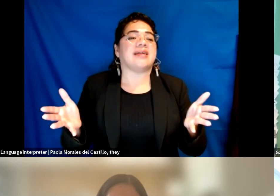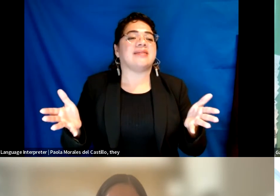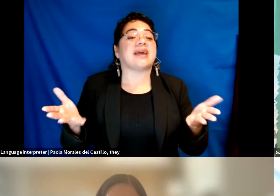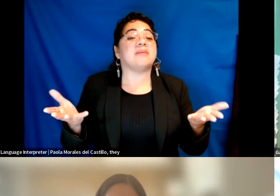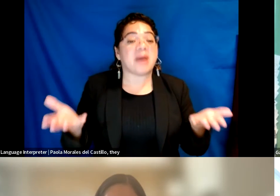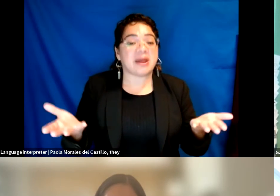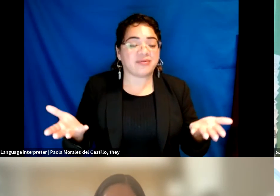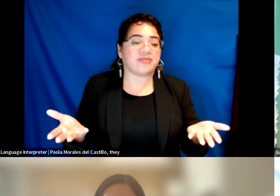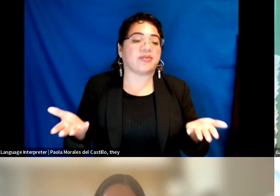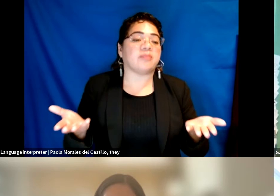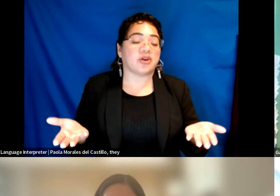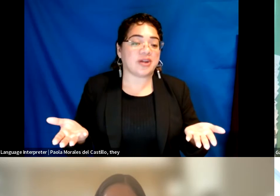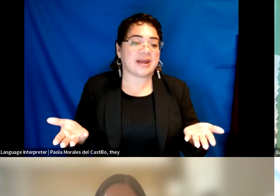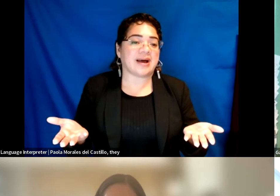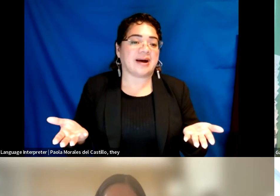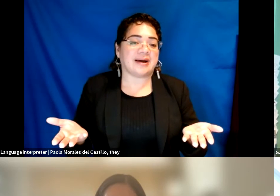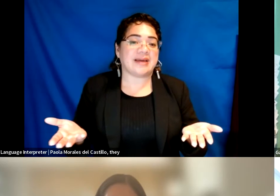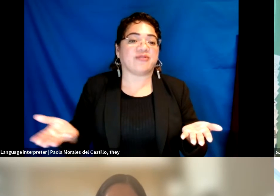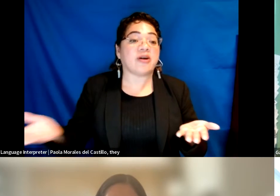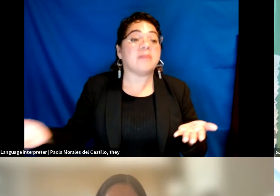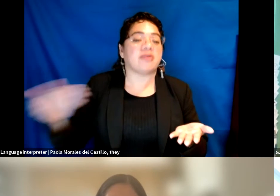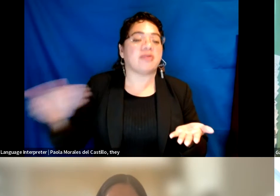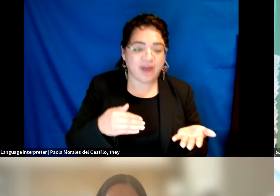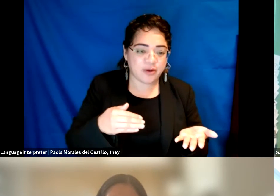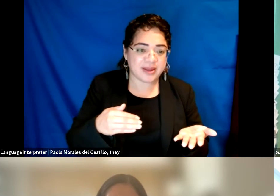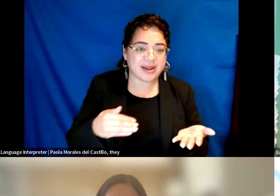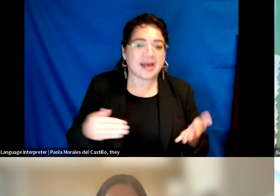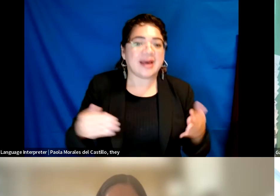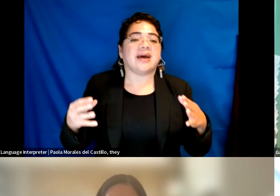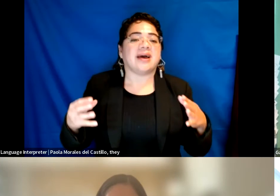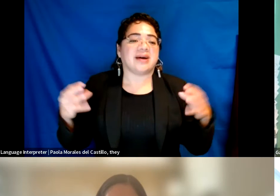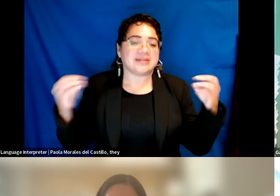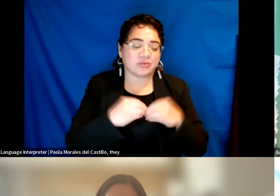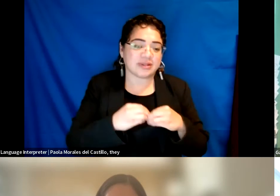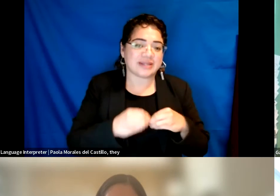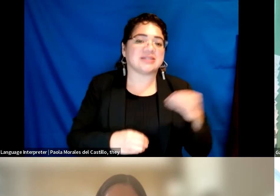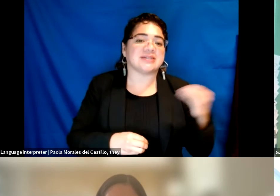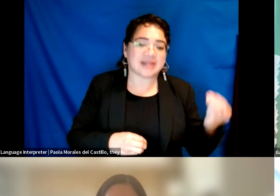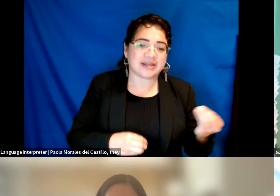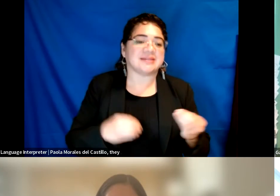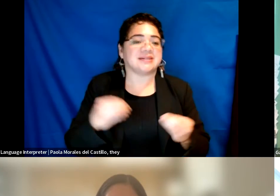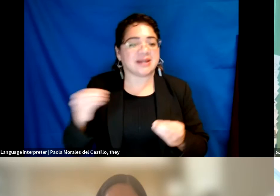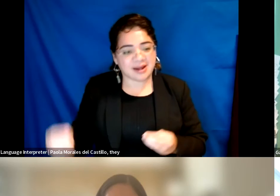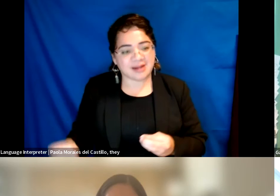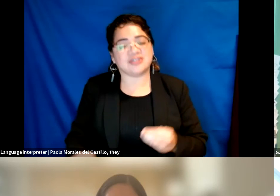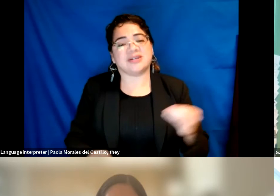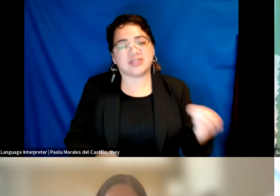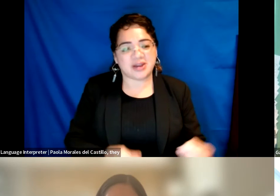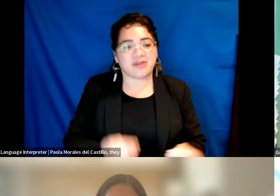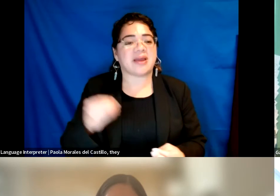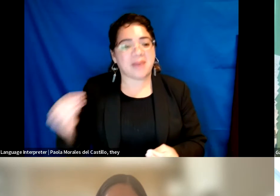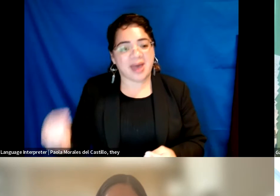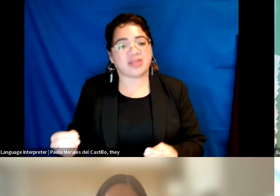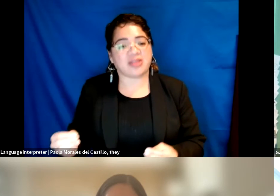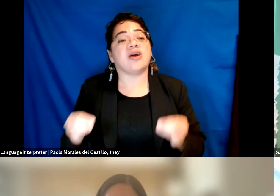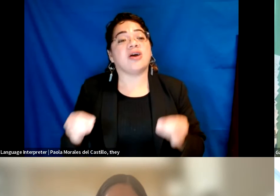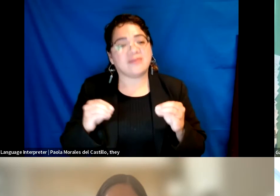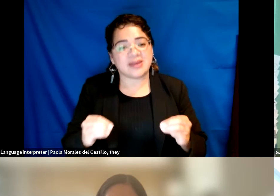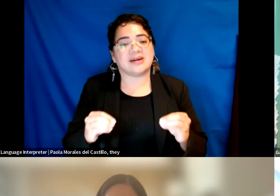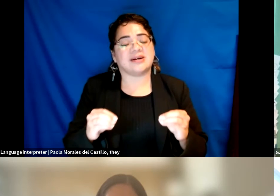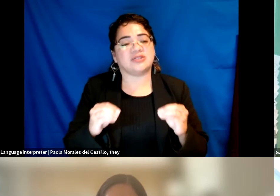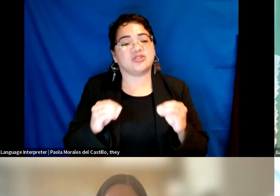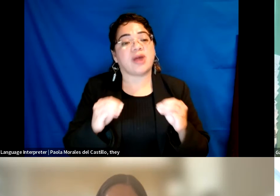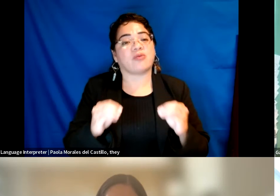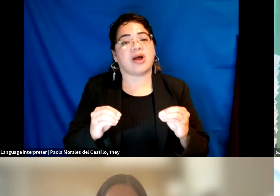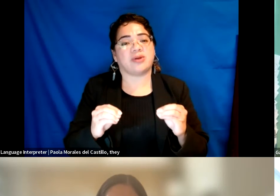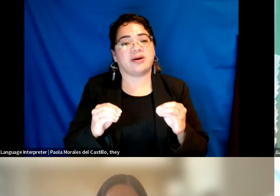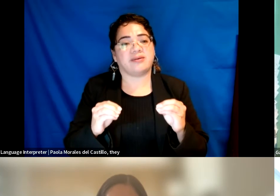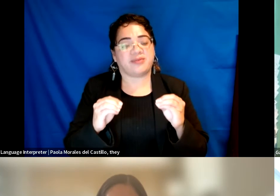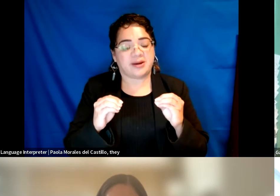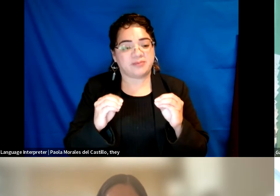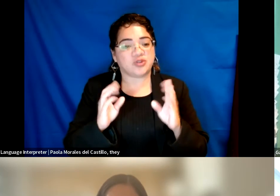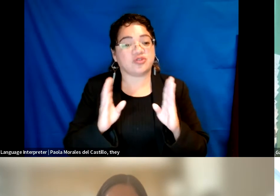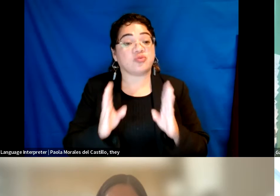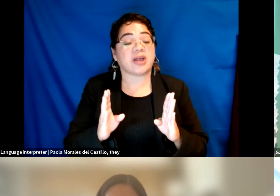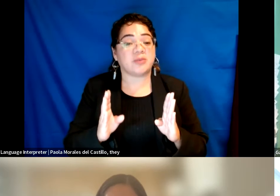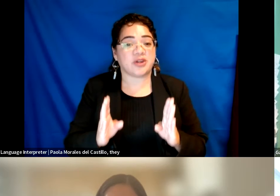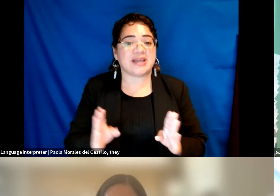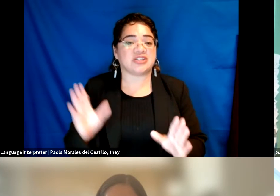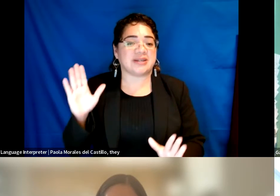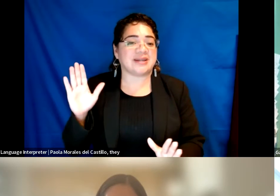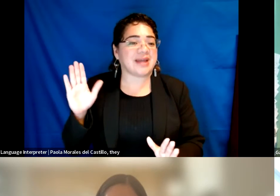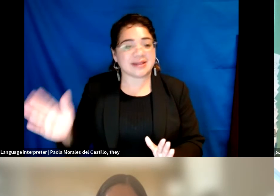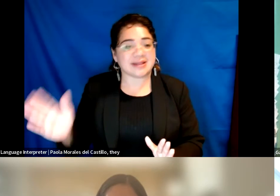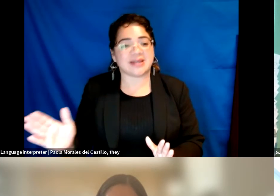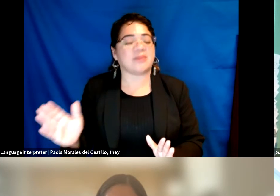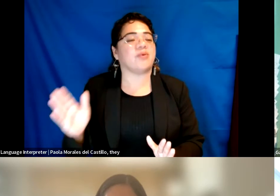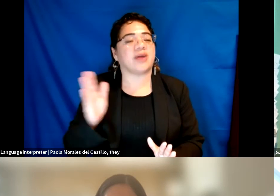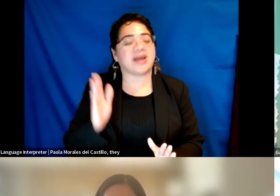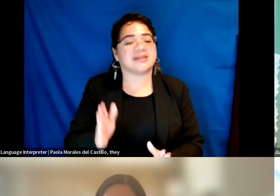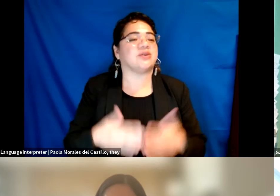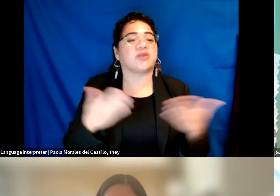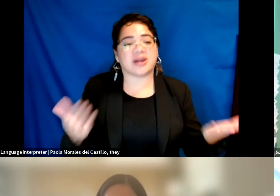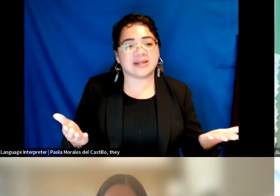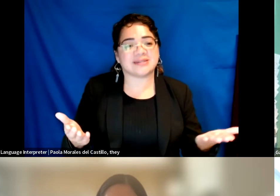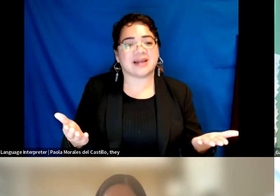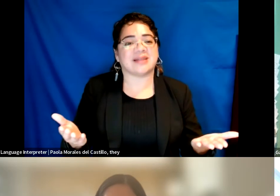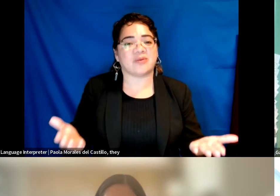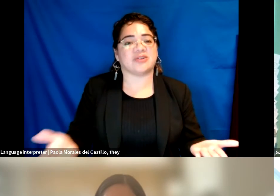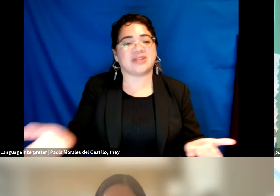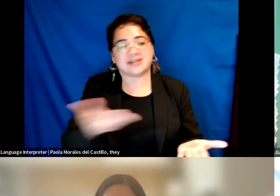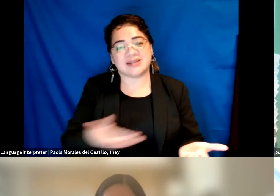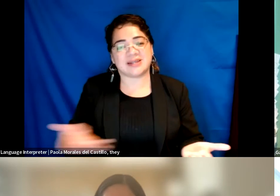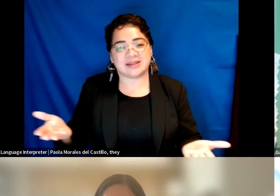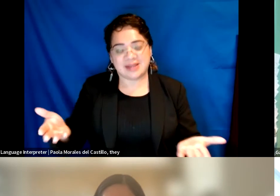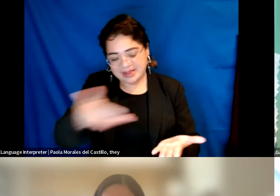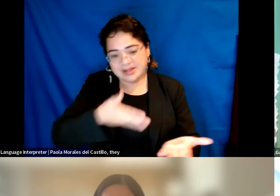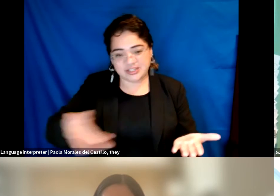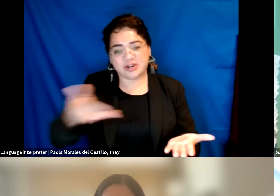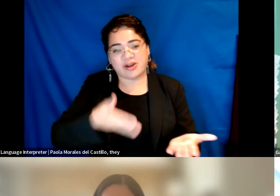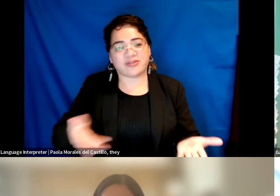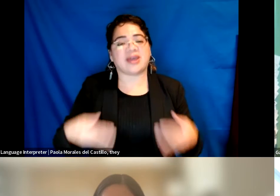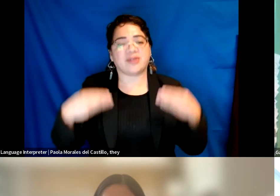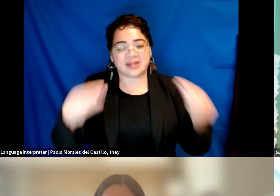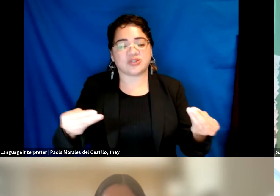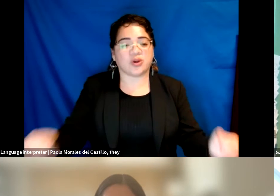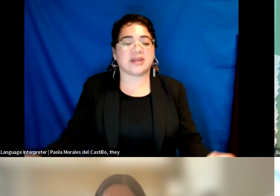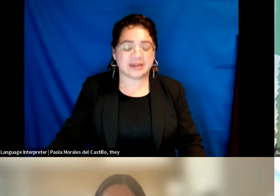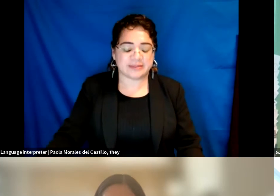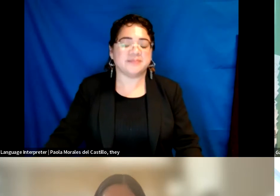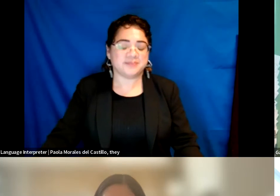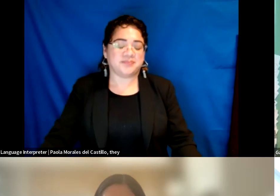Sign Language Interpreter | Paola Morales del Castillo, they: and that can benefit from learning uh from their environment. Uh, as it relates to science and technology, engineering math via a direct route of um to direct communication in Lsm. Or Asl, or any sign language that's in the geographic area that you're working in.